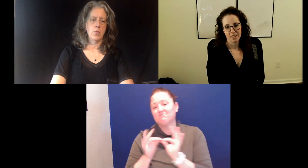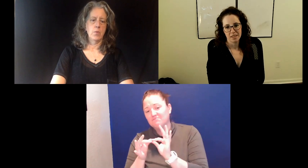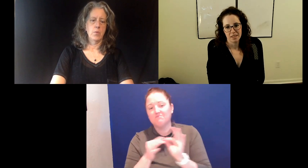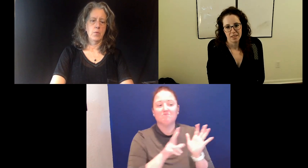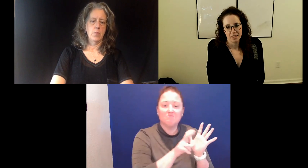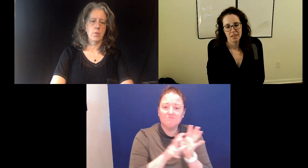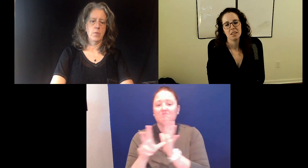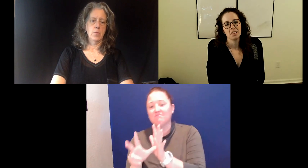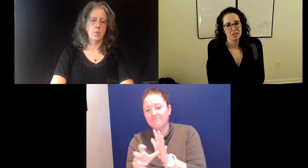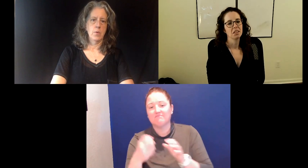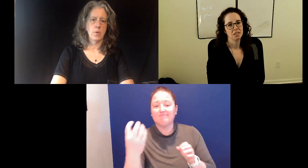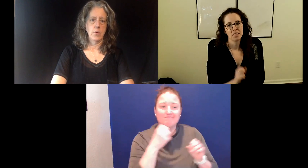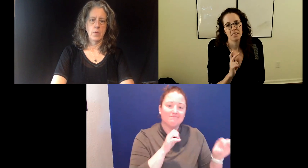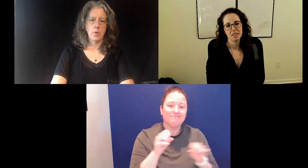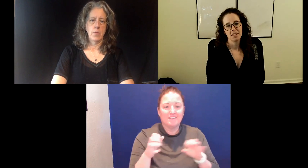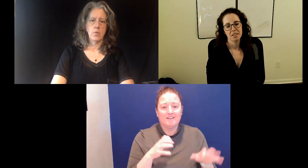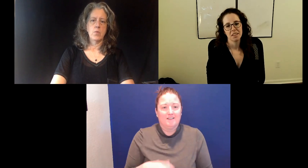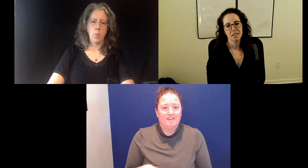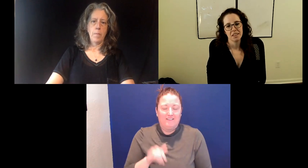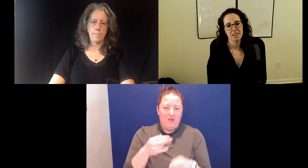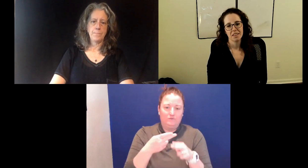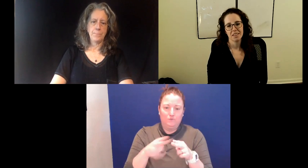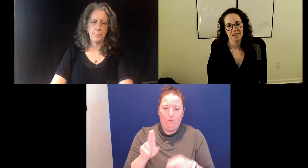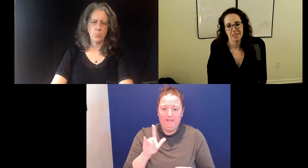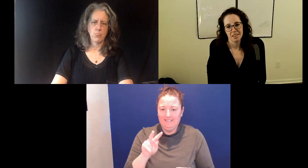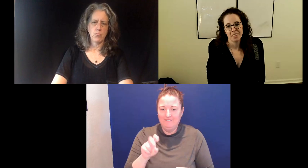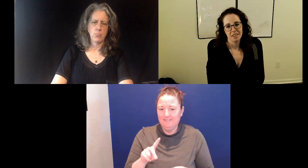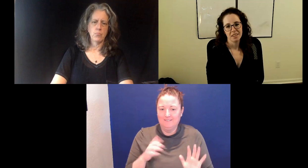students that are remote you know and then so that they can go back and forth reporting in the